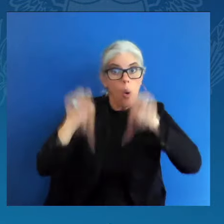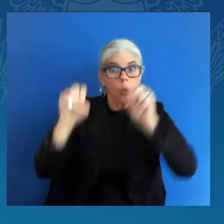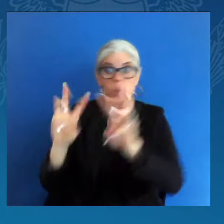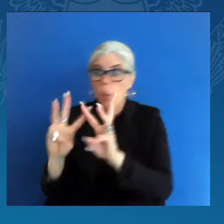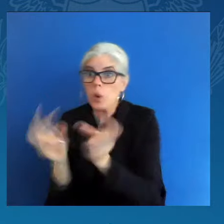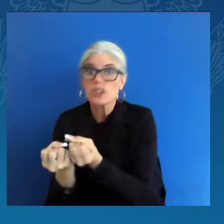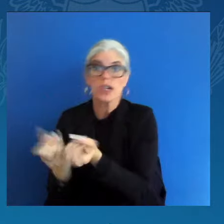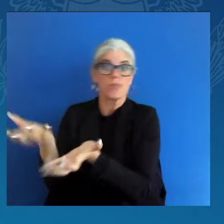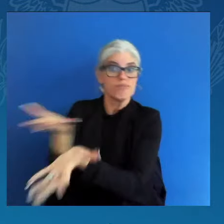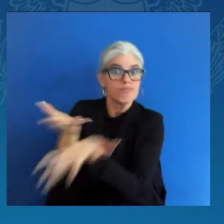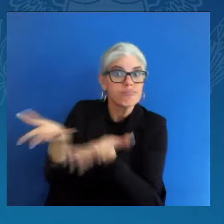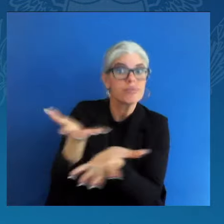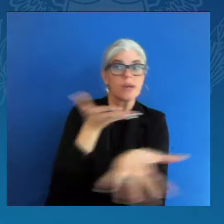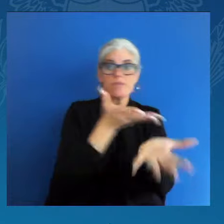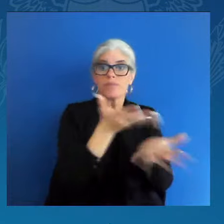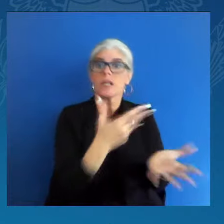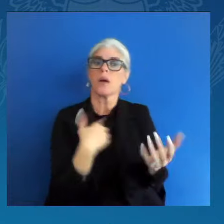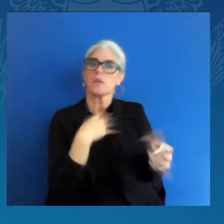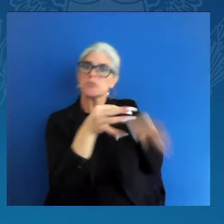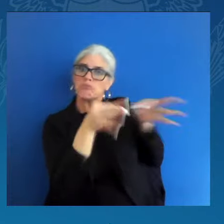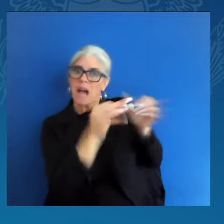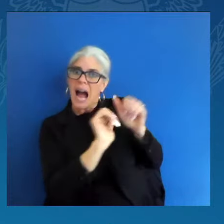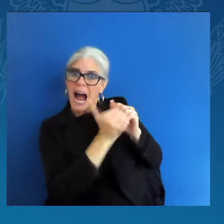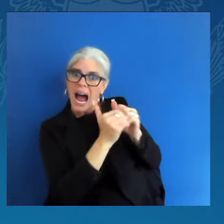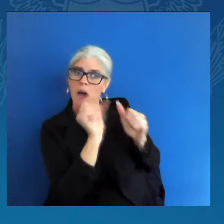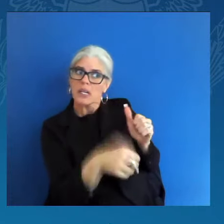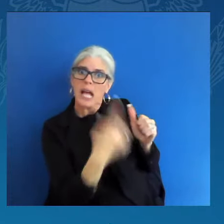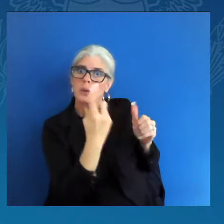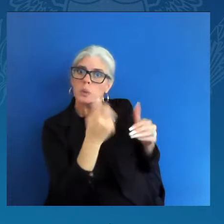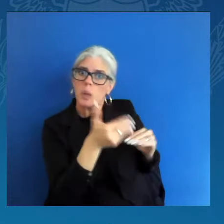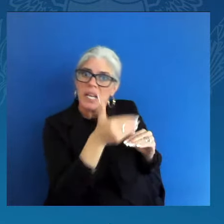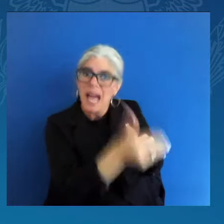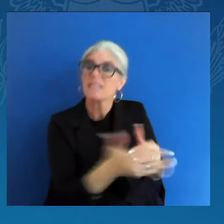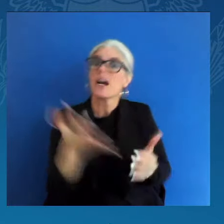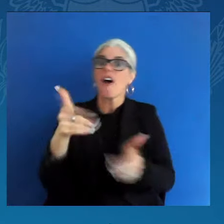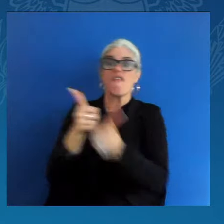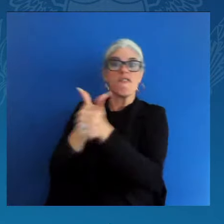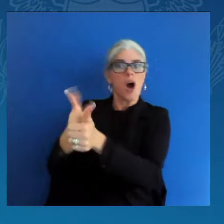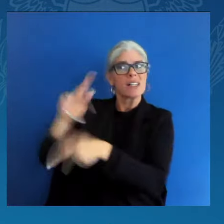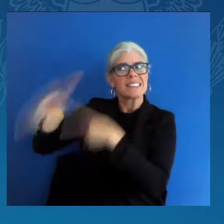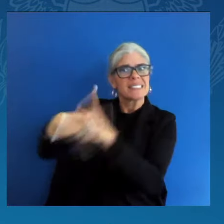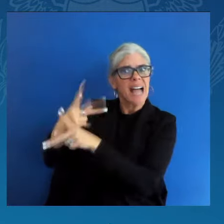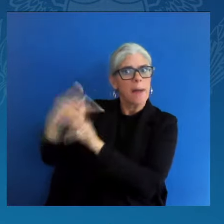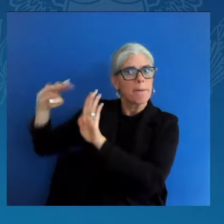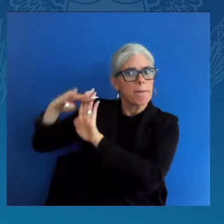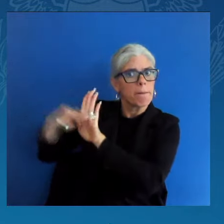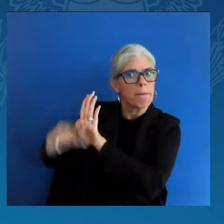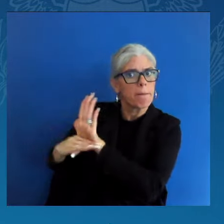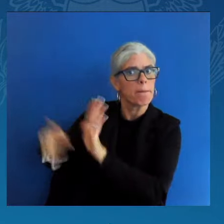how we can actually take steps that increase our transparency.